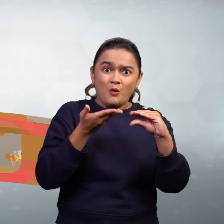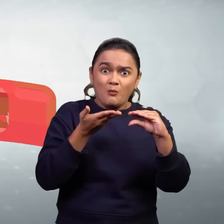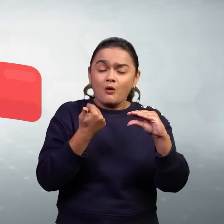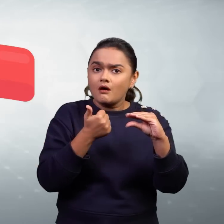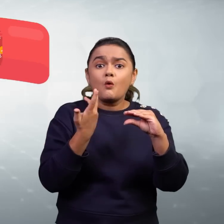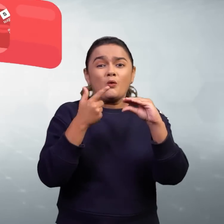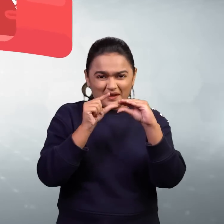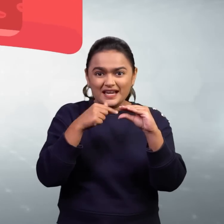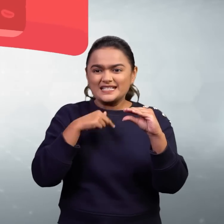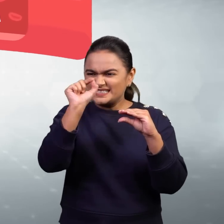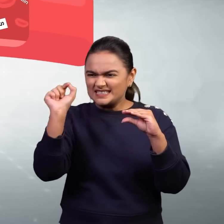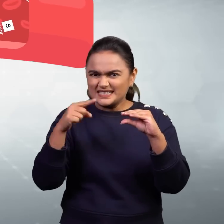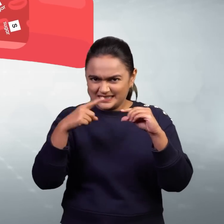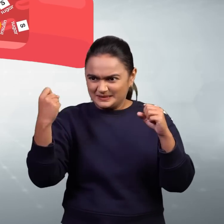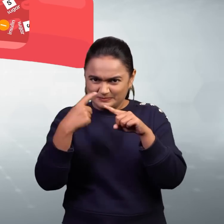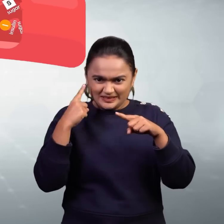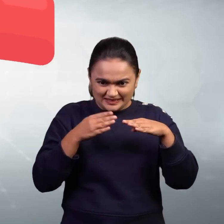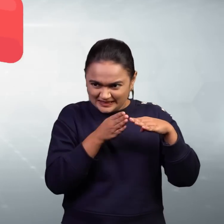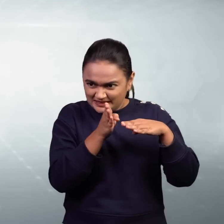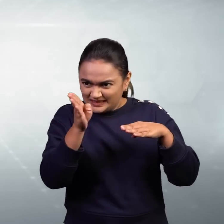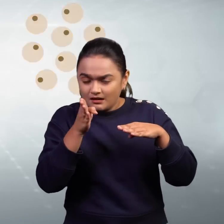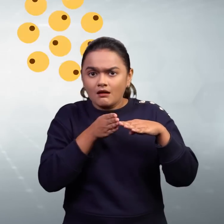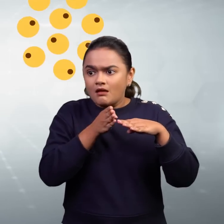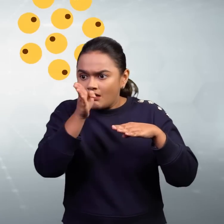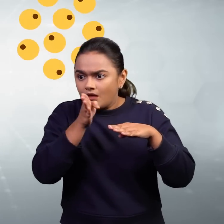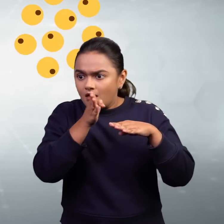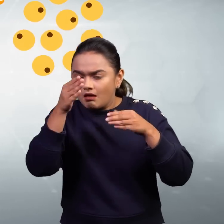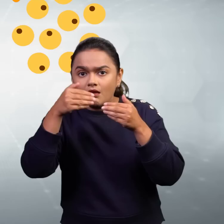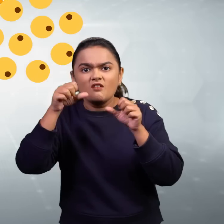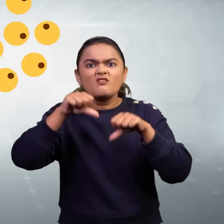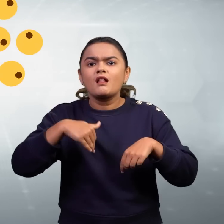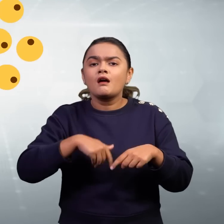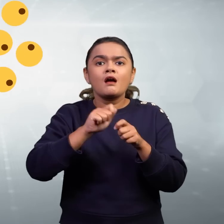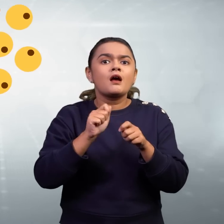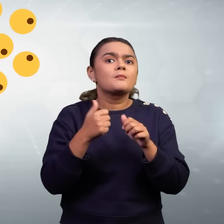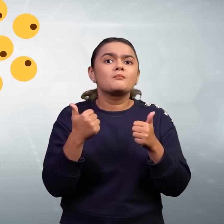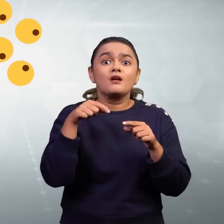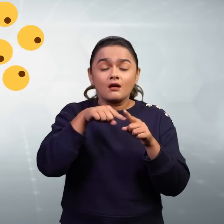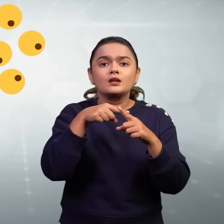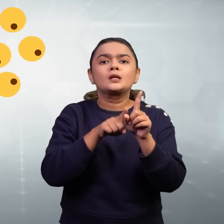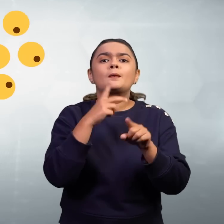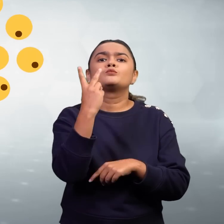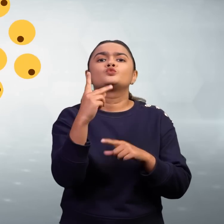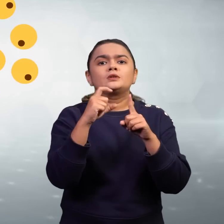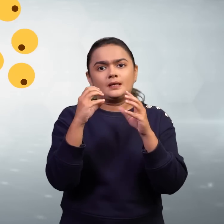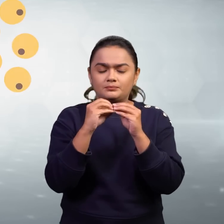or its action cannot reach the cells where it's needed. So this is Type II diabetes.